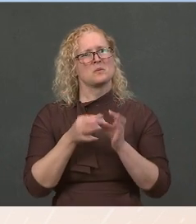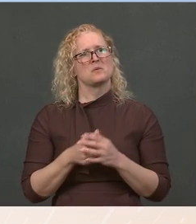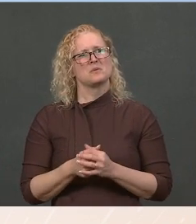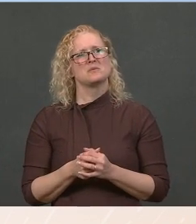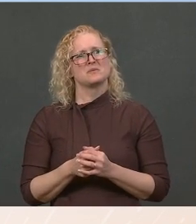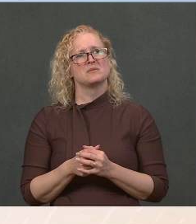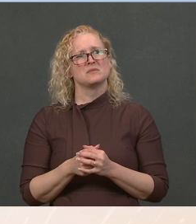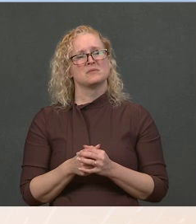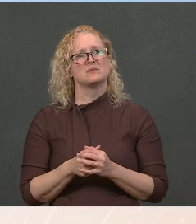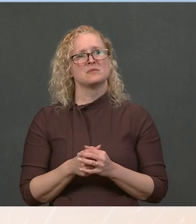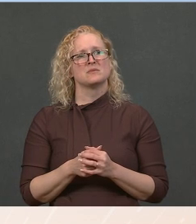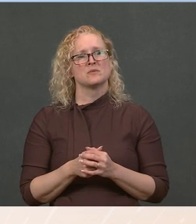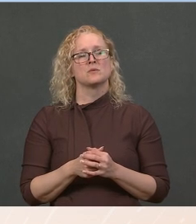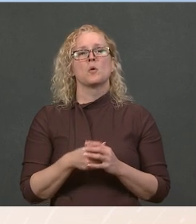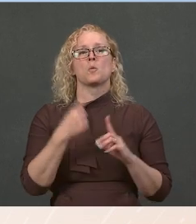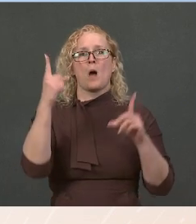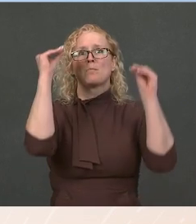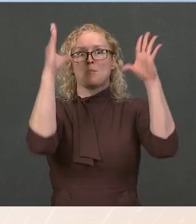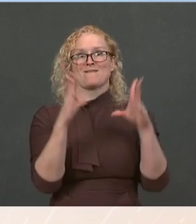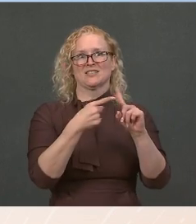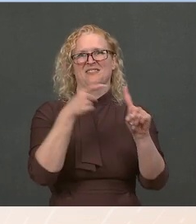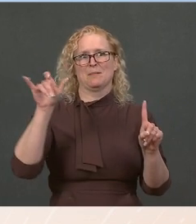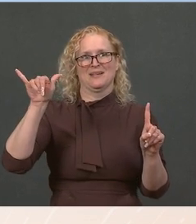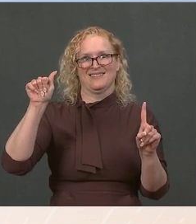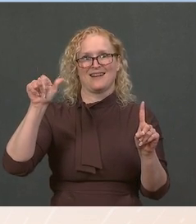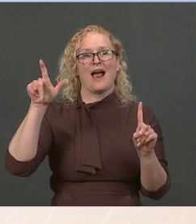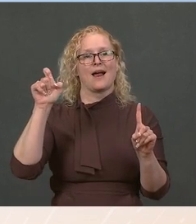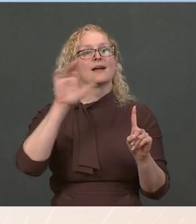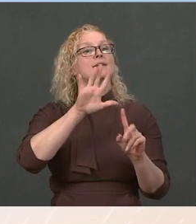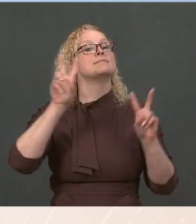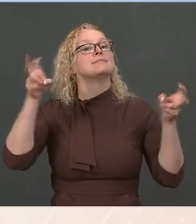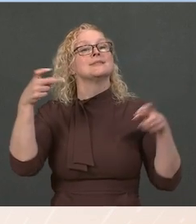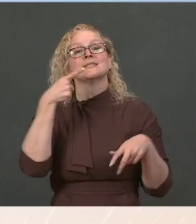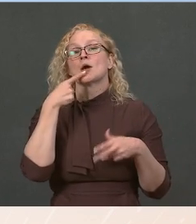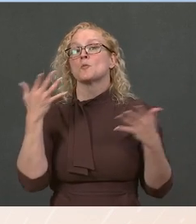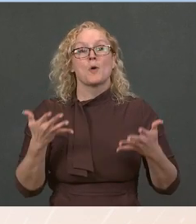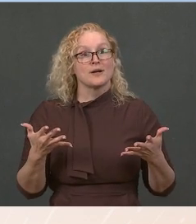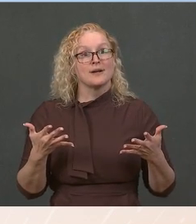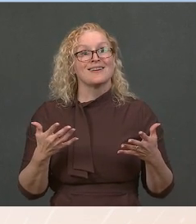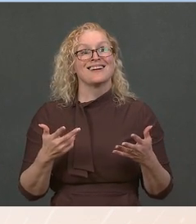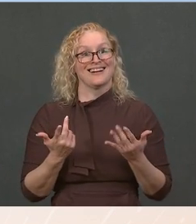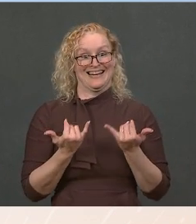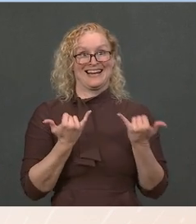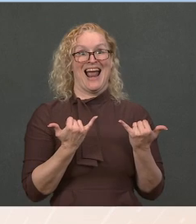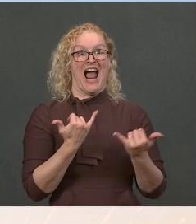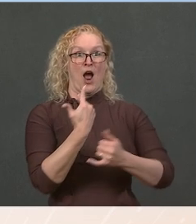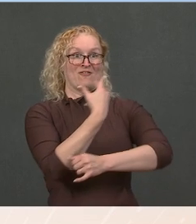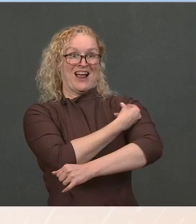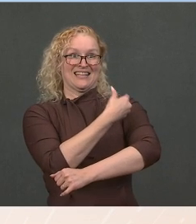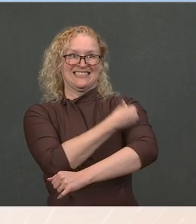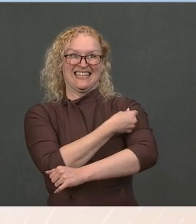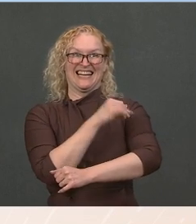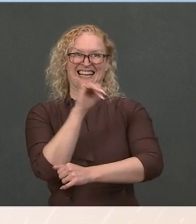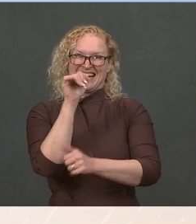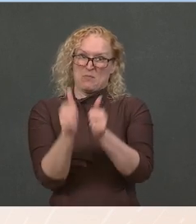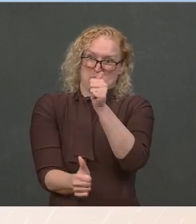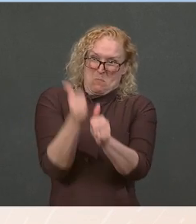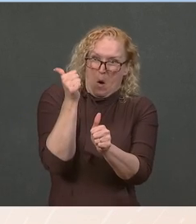solving the public health problem. Vaccines are our most powerful tool in bringing the virus under control."